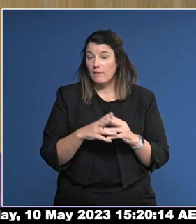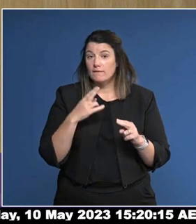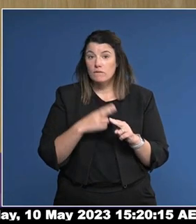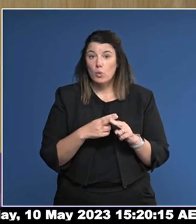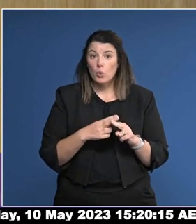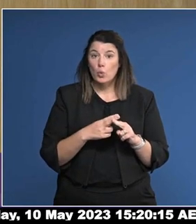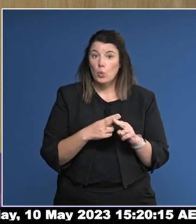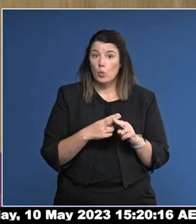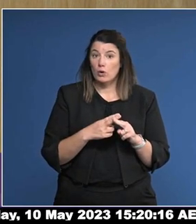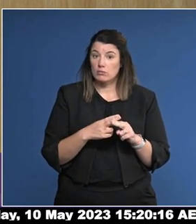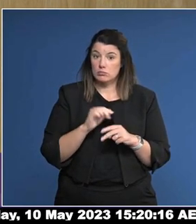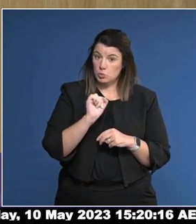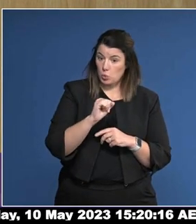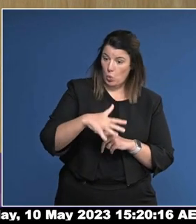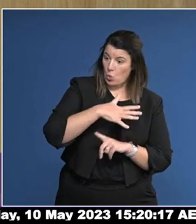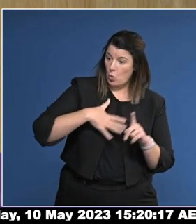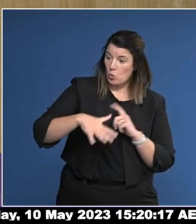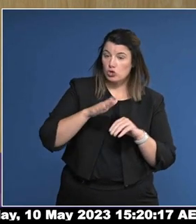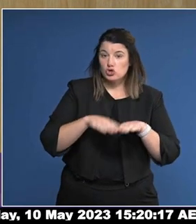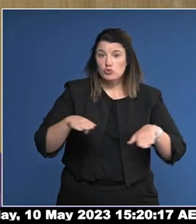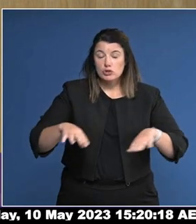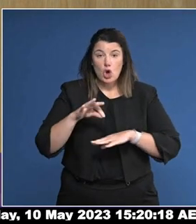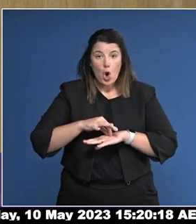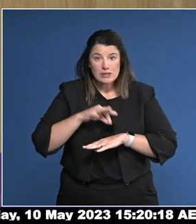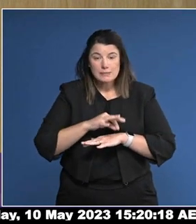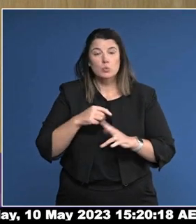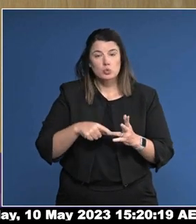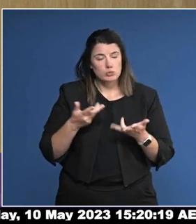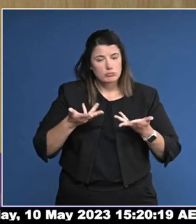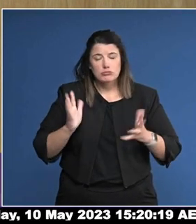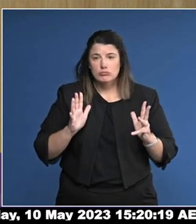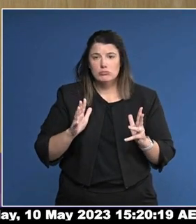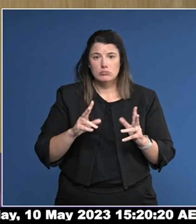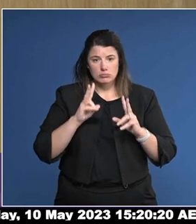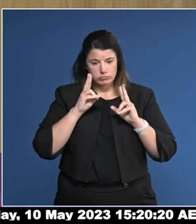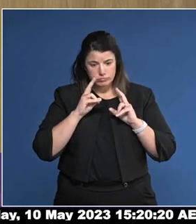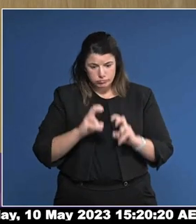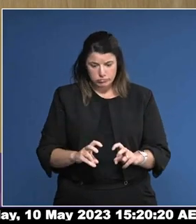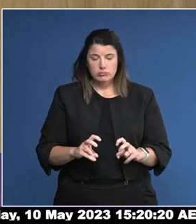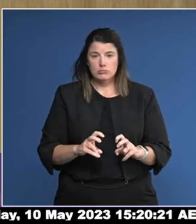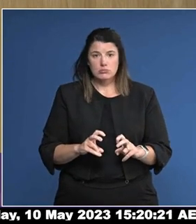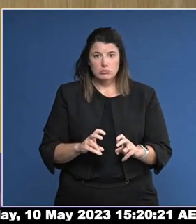to Health, to [Hospital], to undertake or to your department, at least, to undertake a